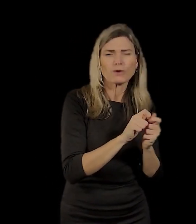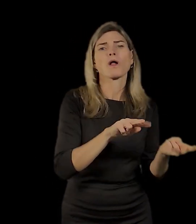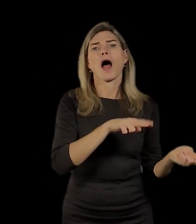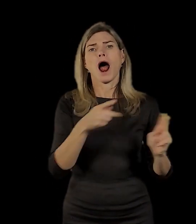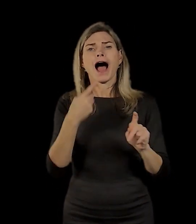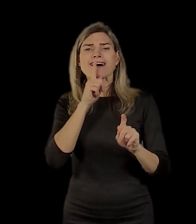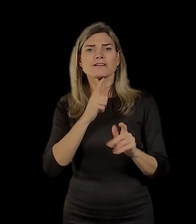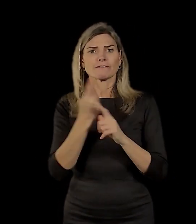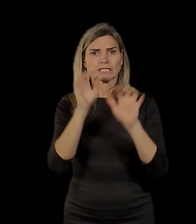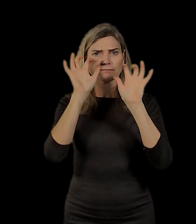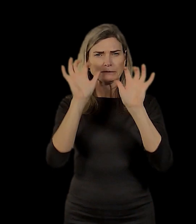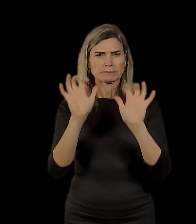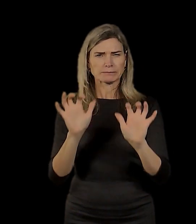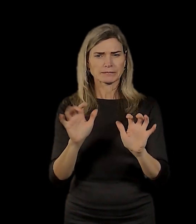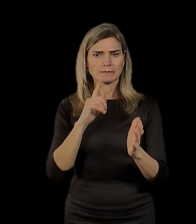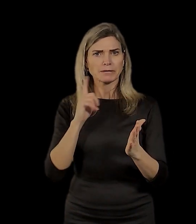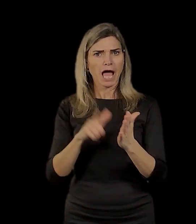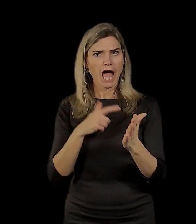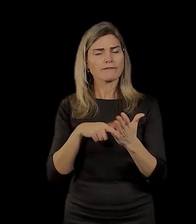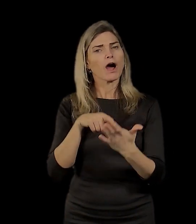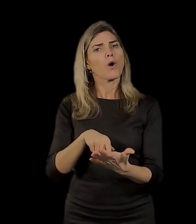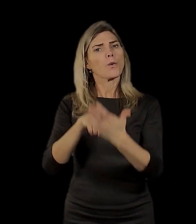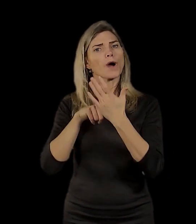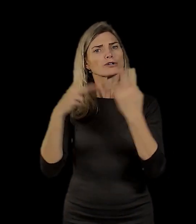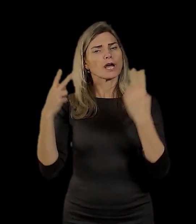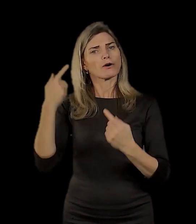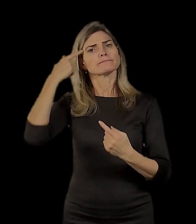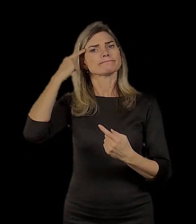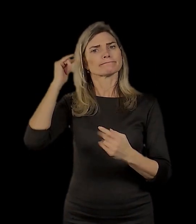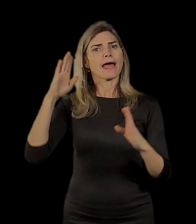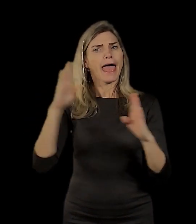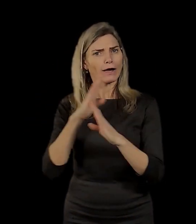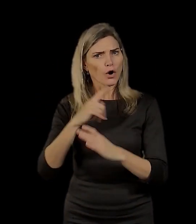quality within the given space. In addition to the material on the facades, of course,